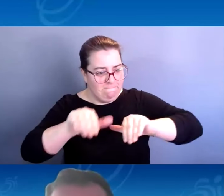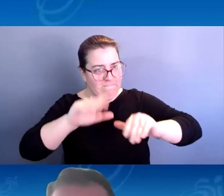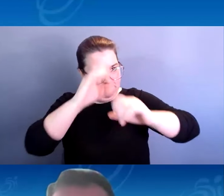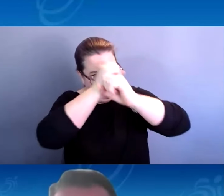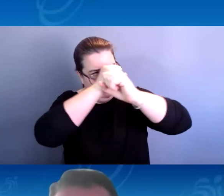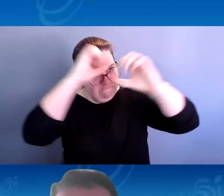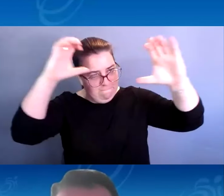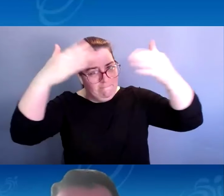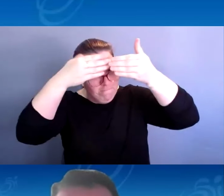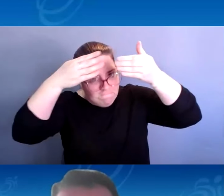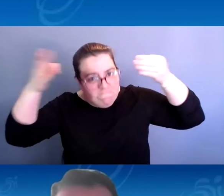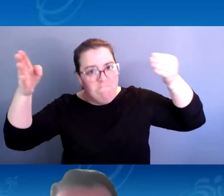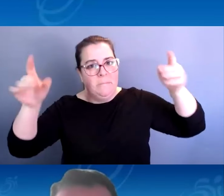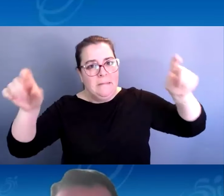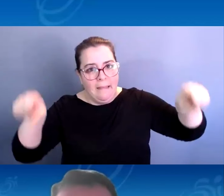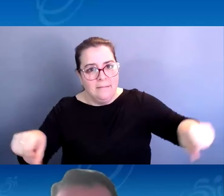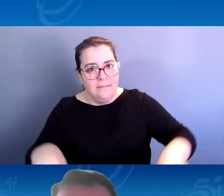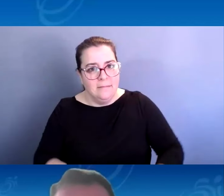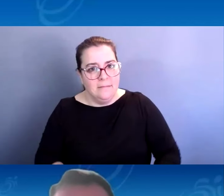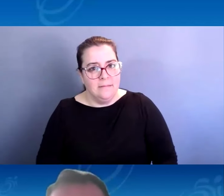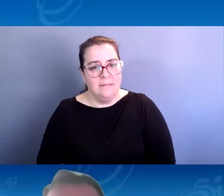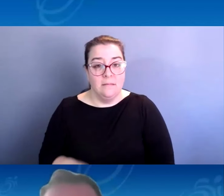And, and who will do things is as,